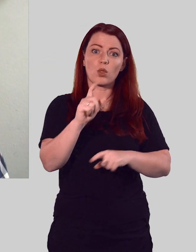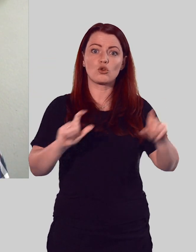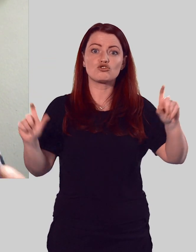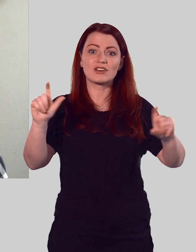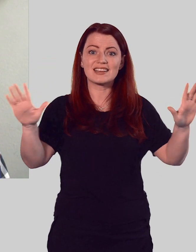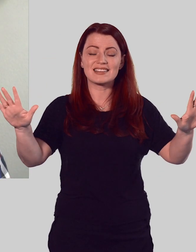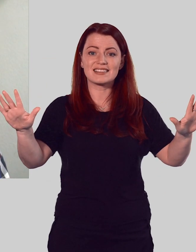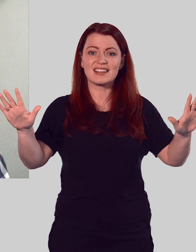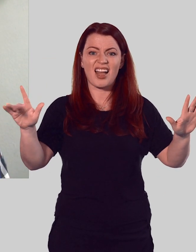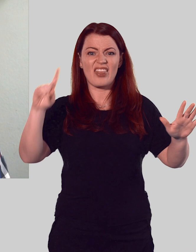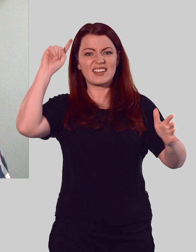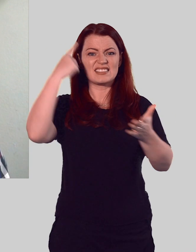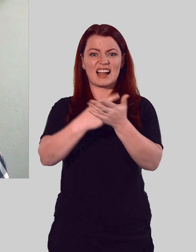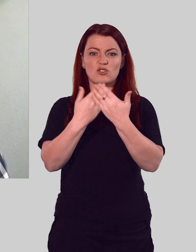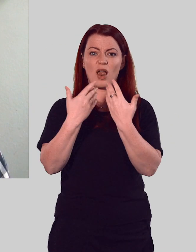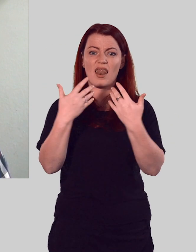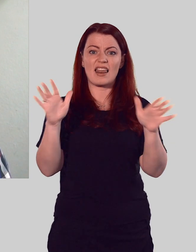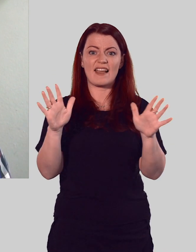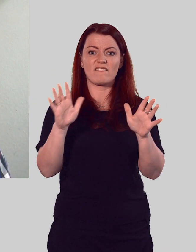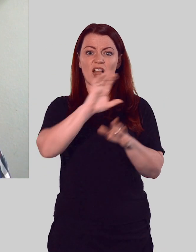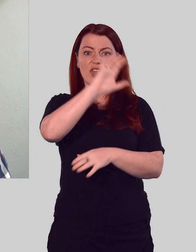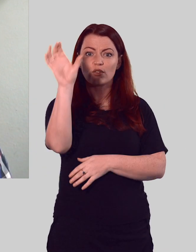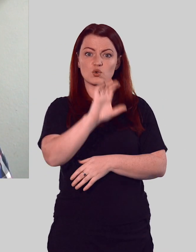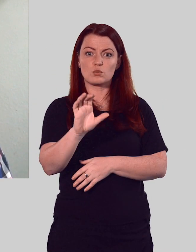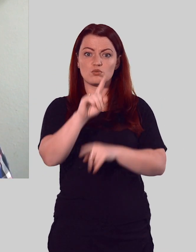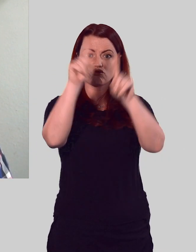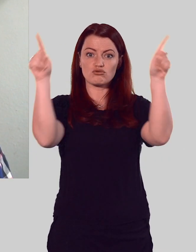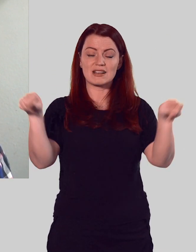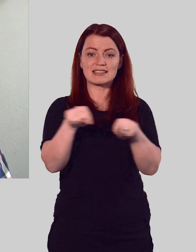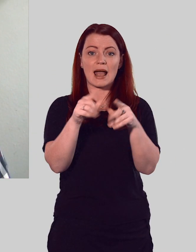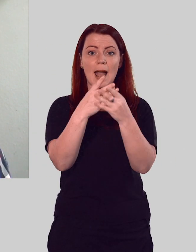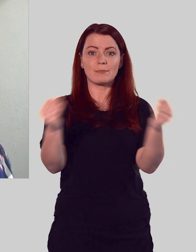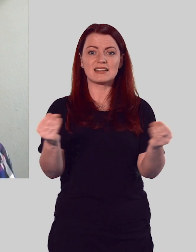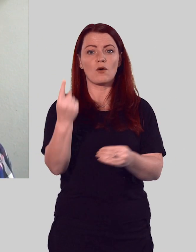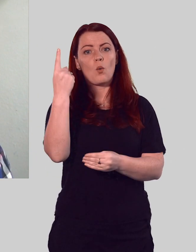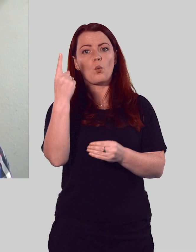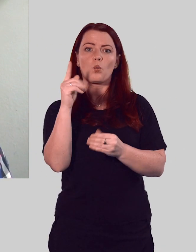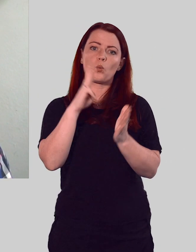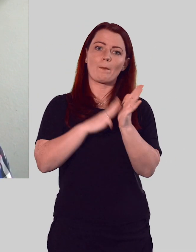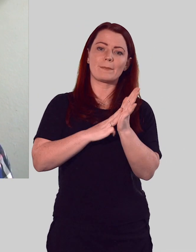as an empty room for one minute silence. And one performance where an elderly